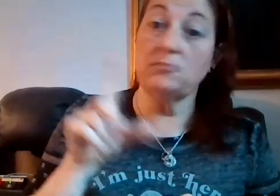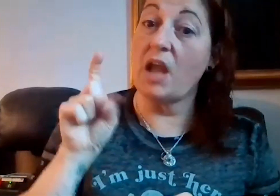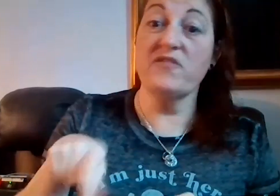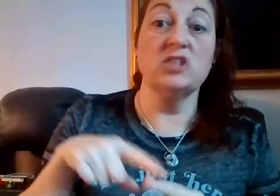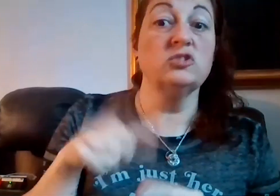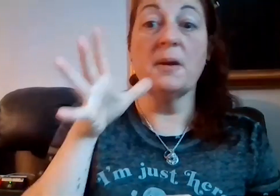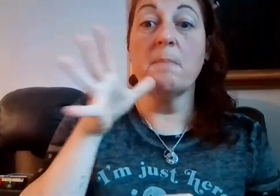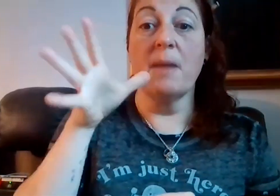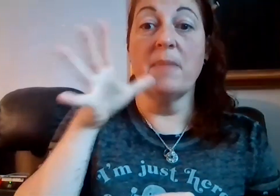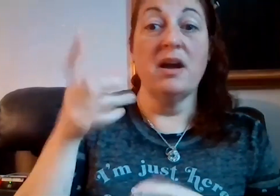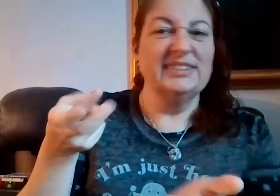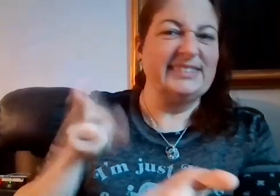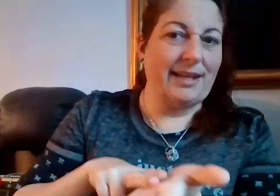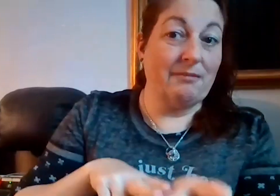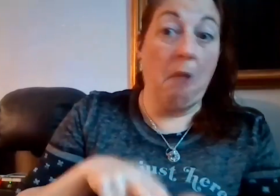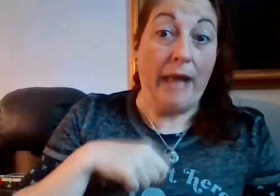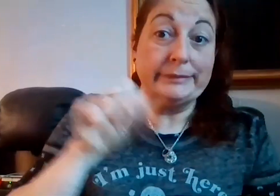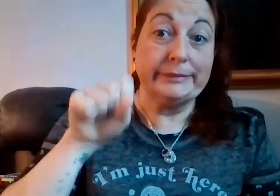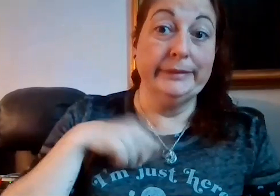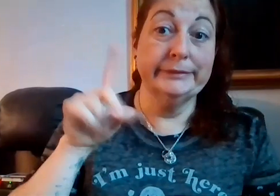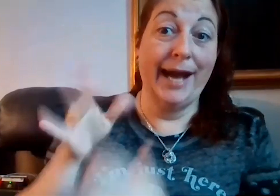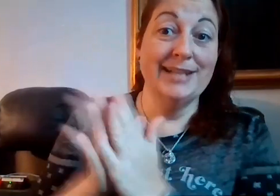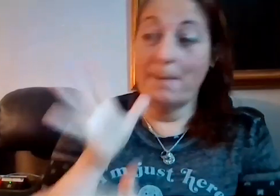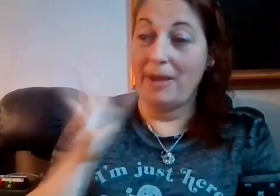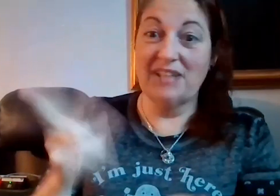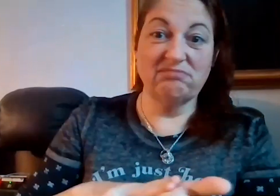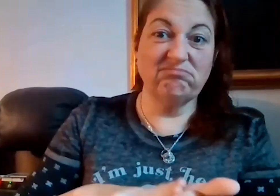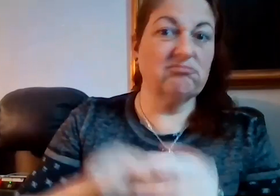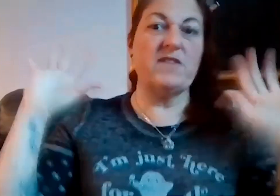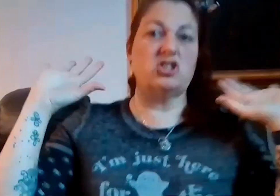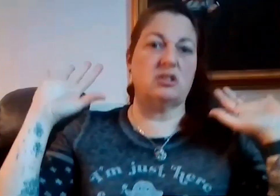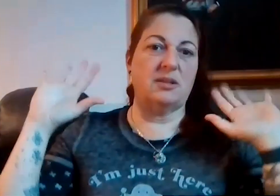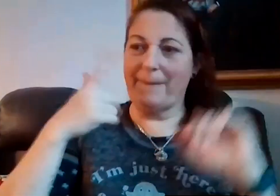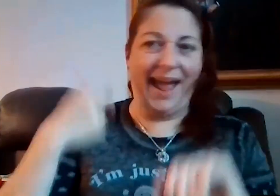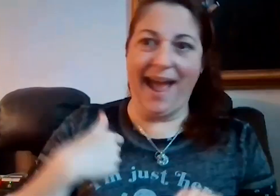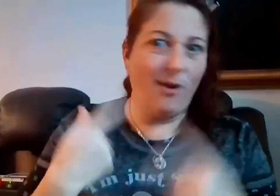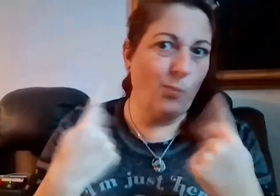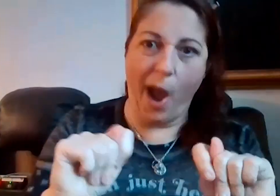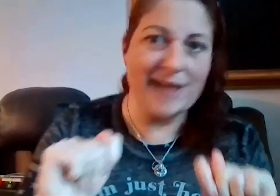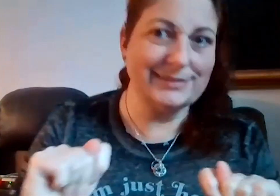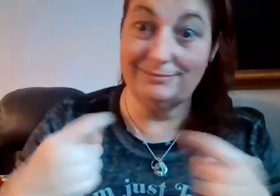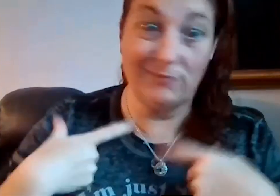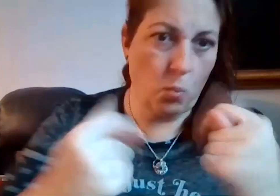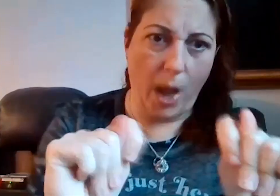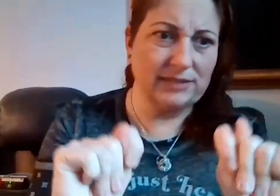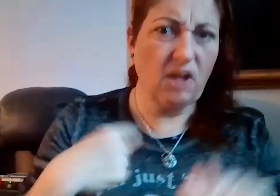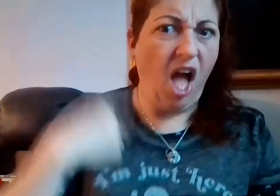for me to not be in the class and that I was able to go through. But I tried and tried and I just couldn't speak.